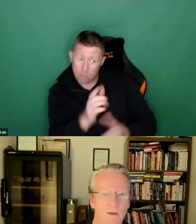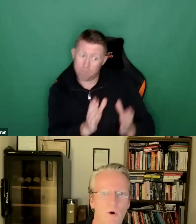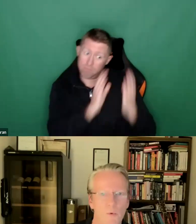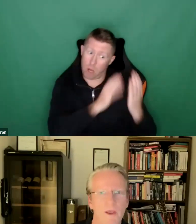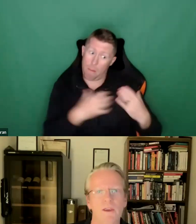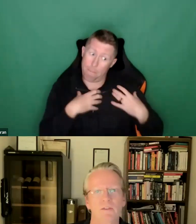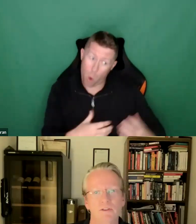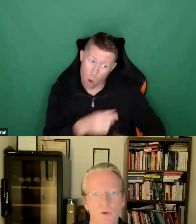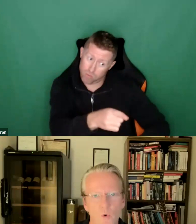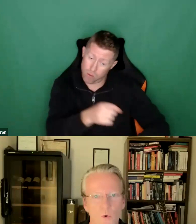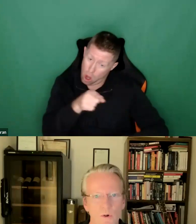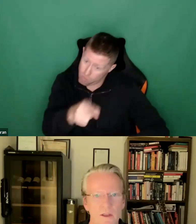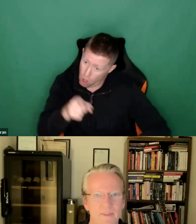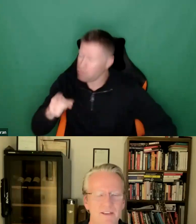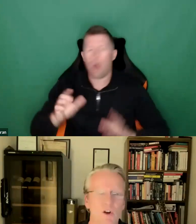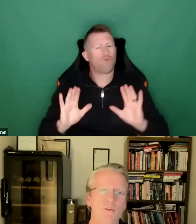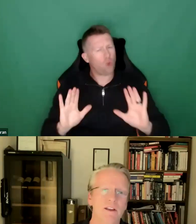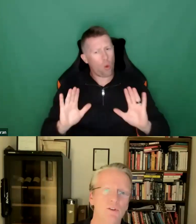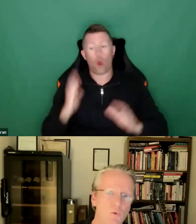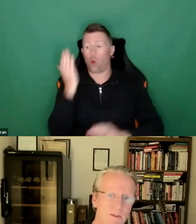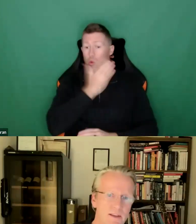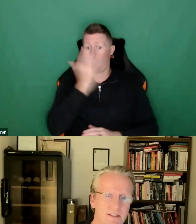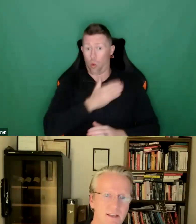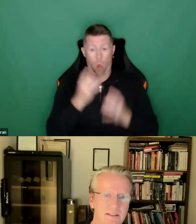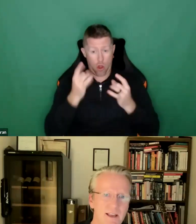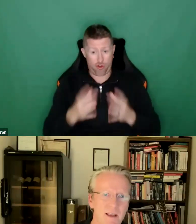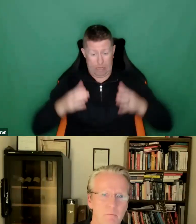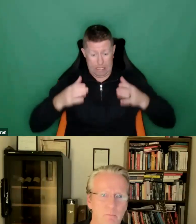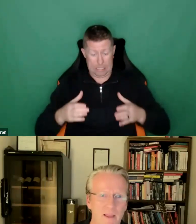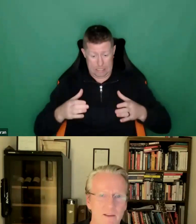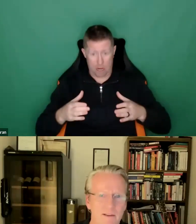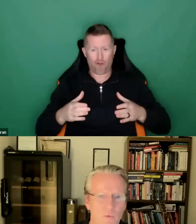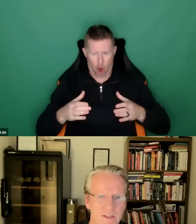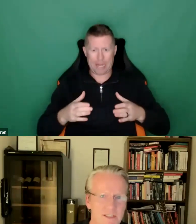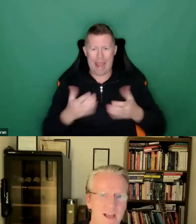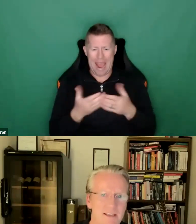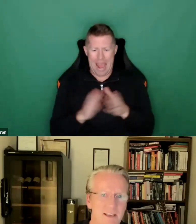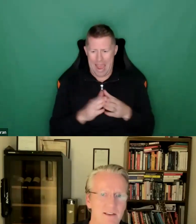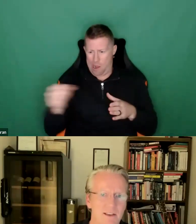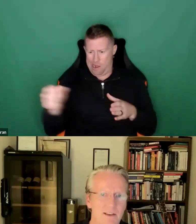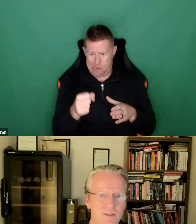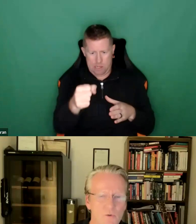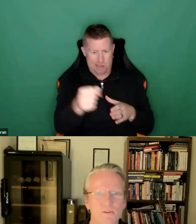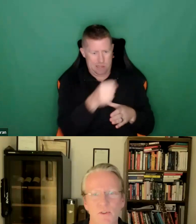keep in mind that what we're talking about here is this whole school approach. We are not looking at any particular individuals